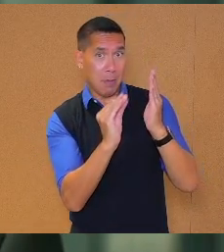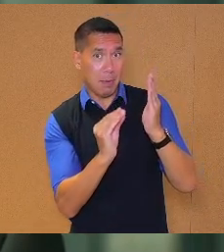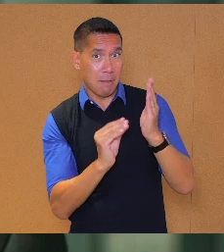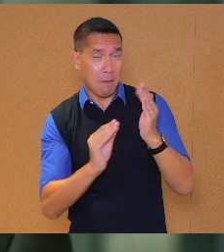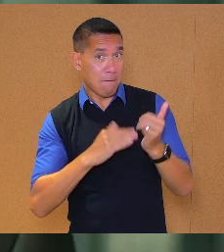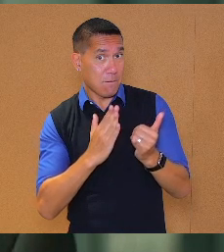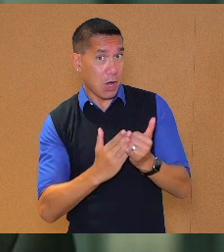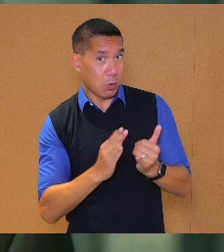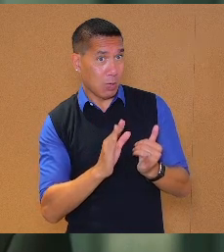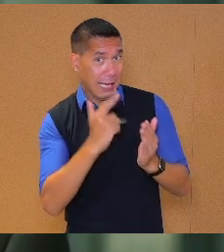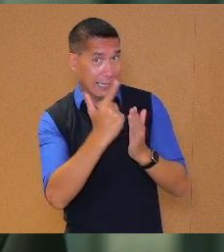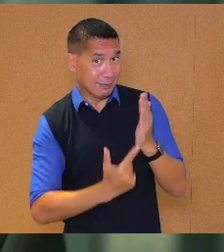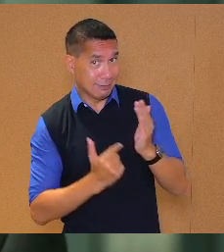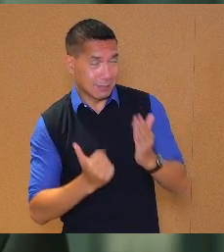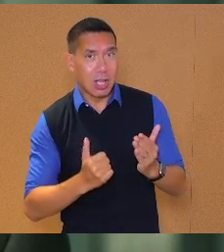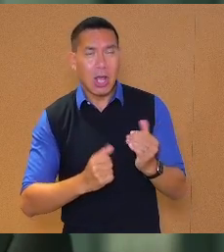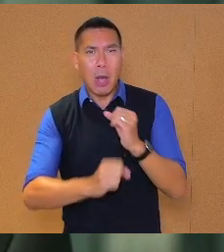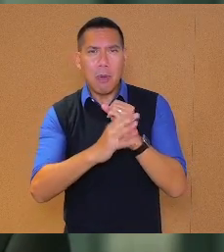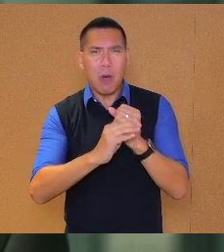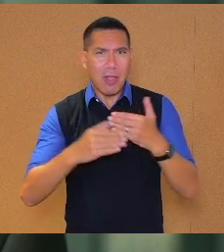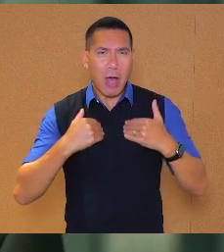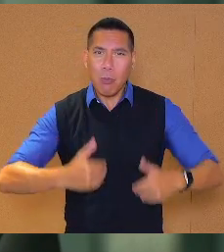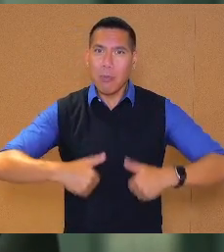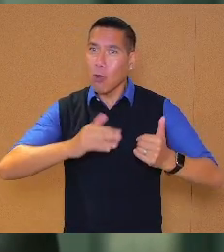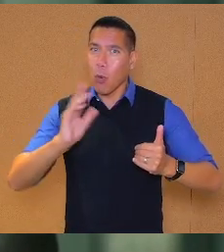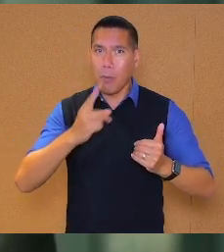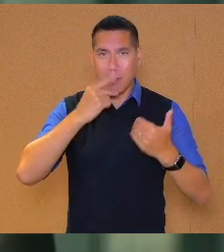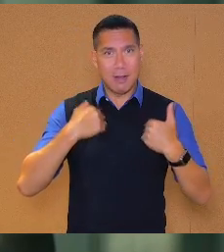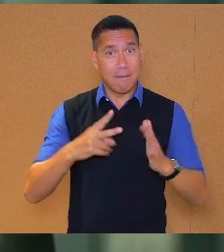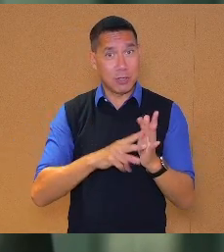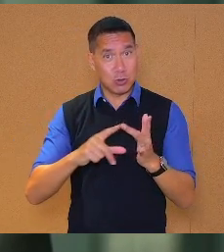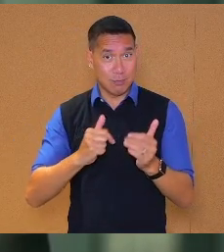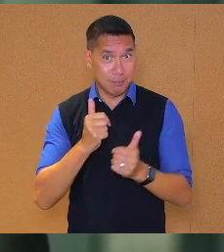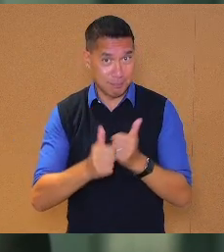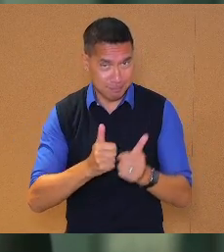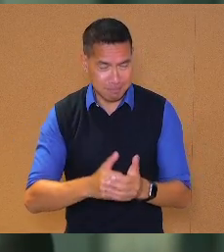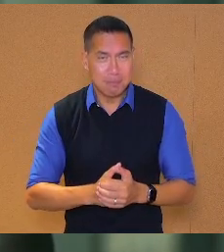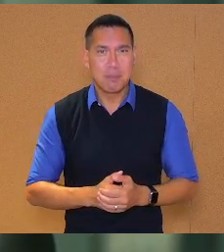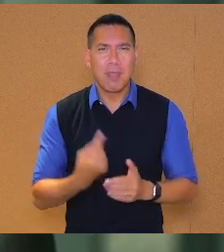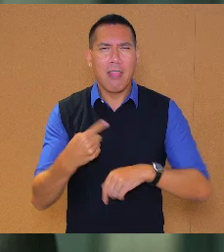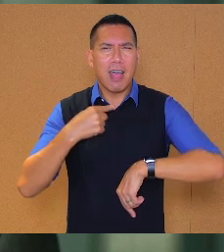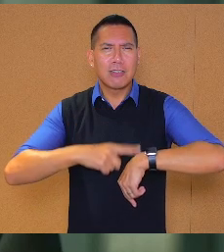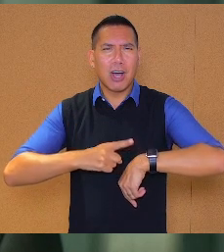contribution to promoting the health and well-being of your fellow Victorians. At a time when health and well-